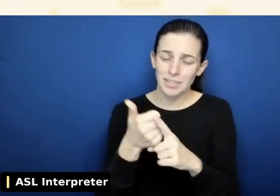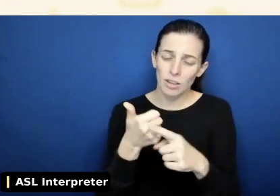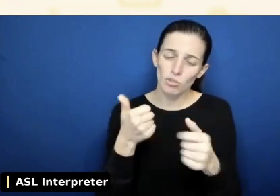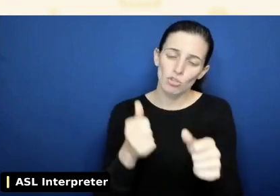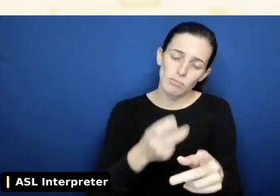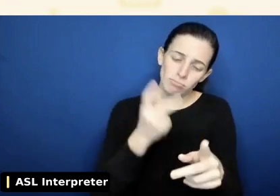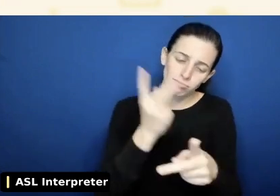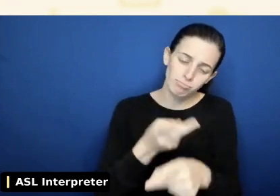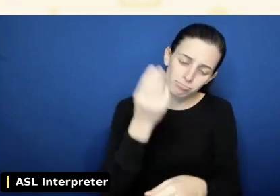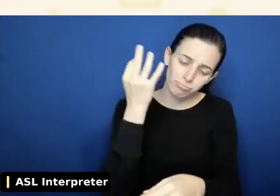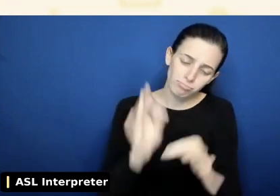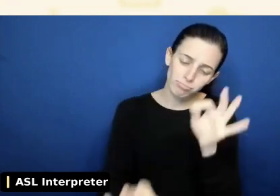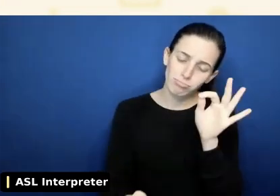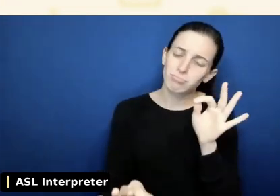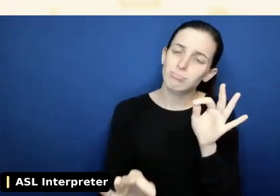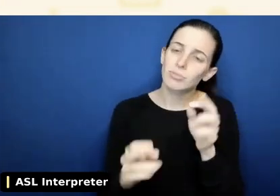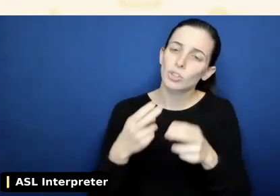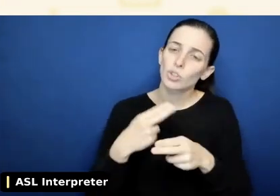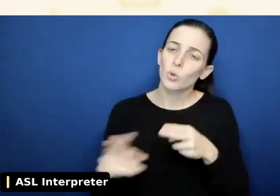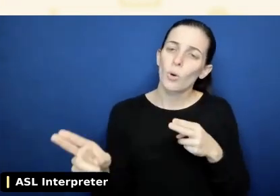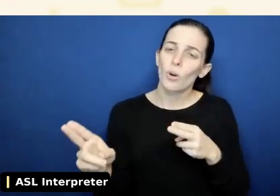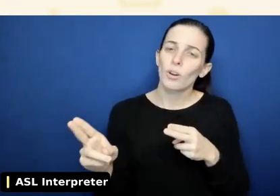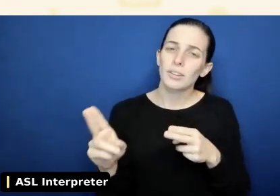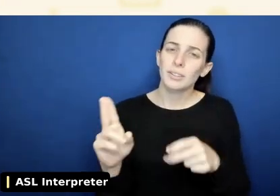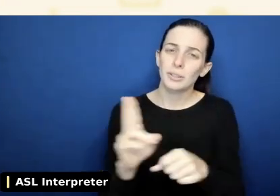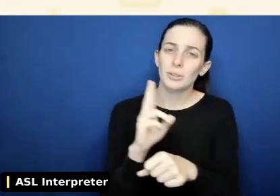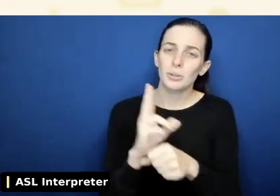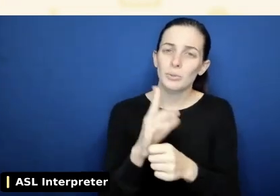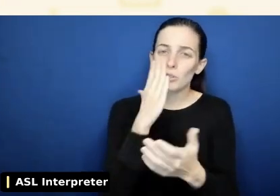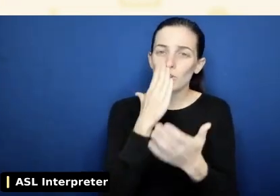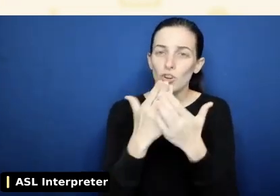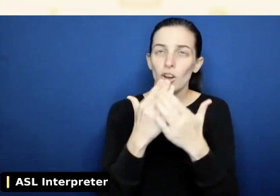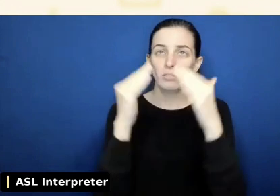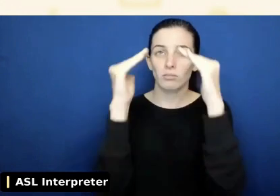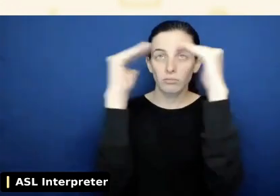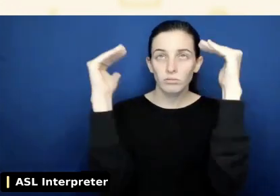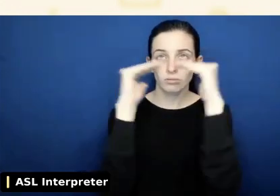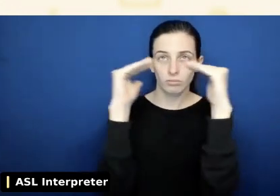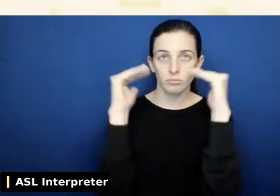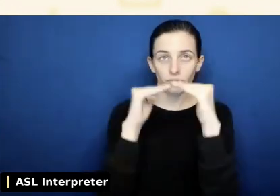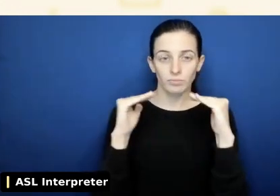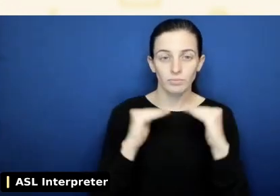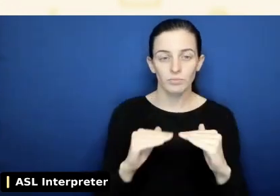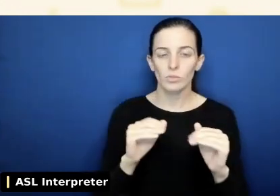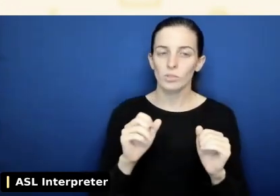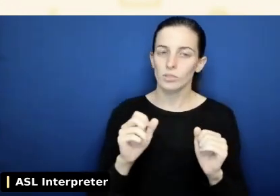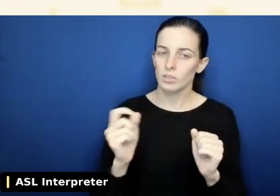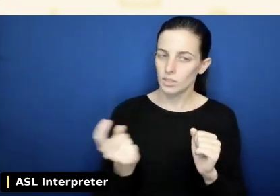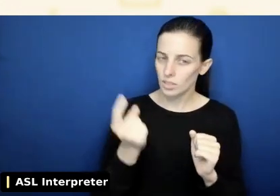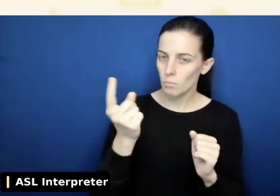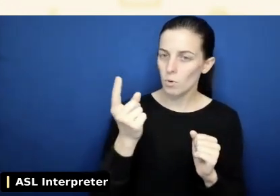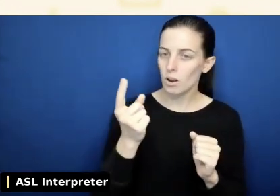and use a good hierarchy so that someone can grasp